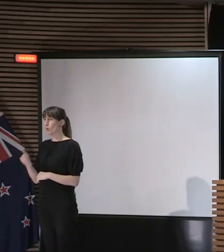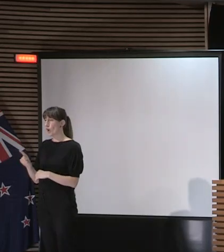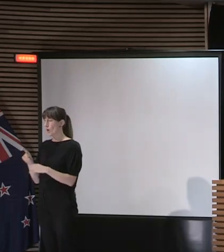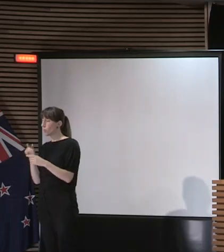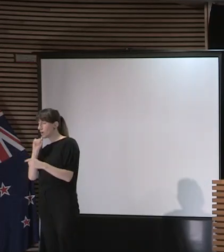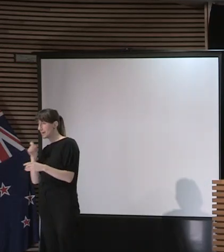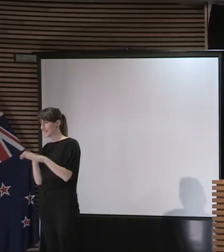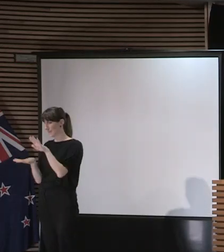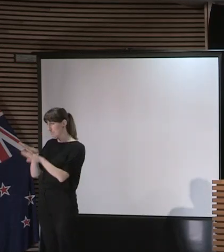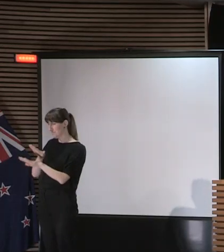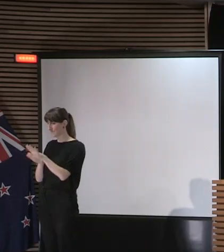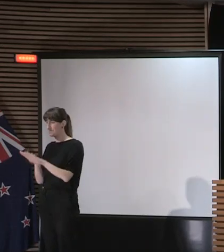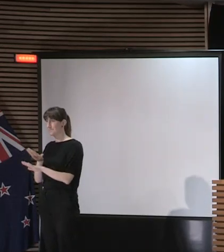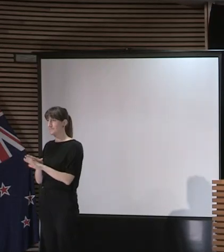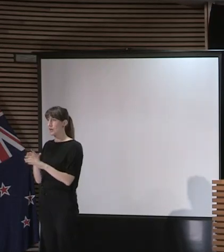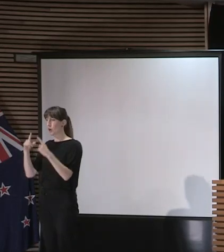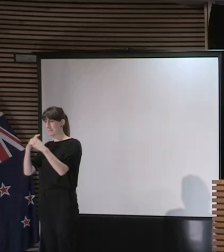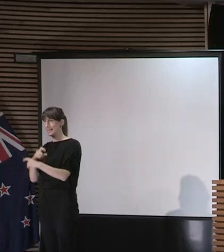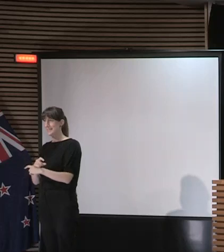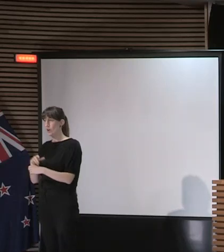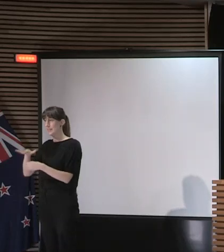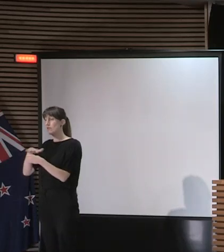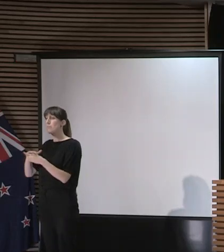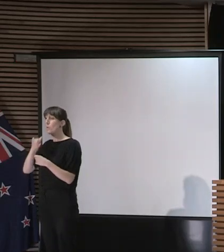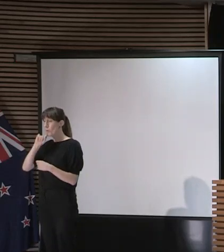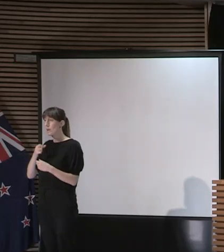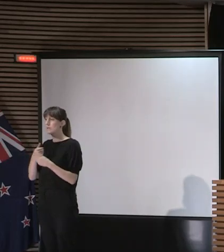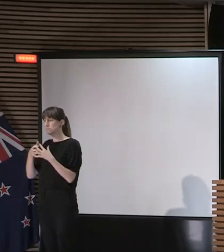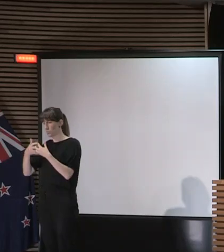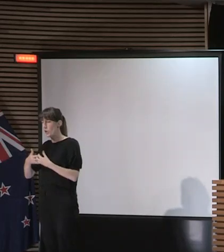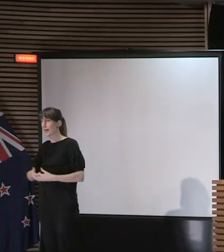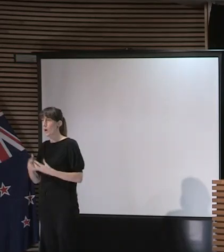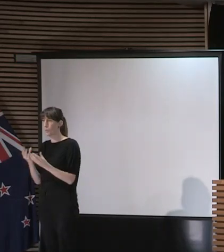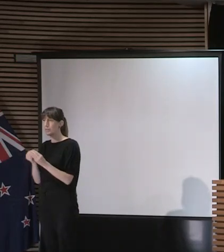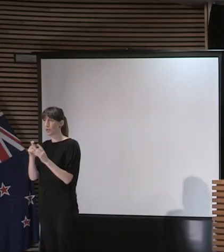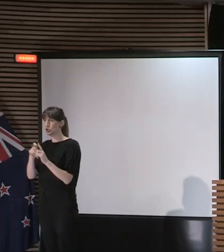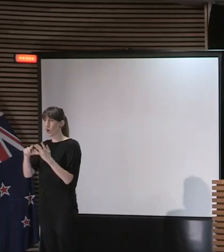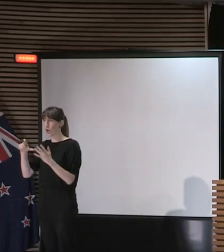and we're accessing some of these areas will require dockland access. So some